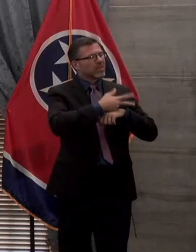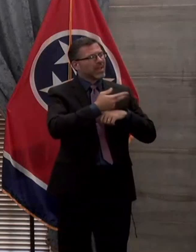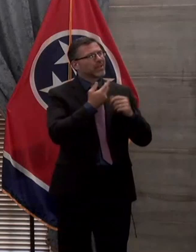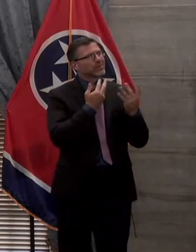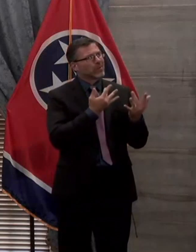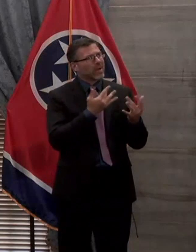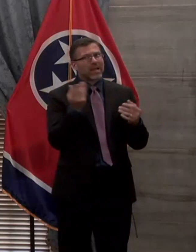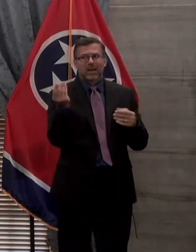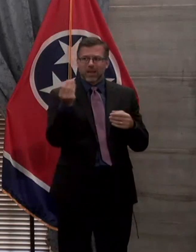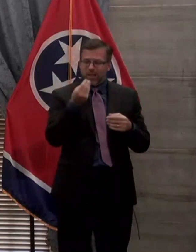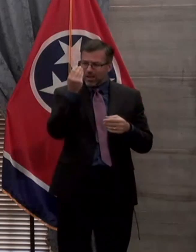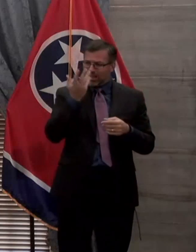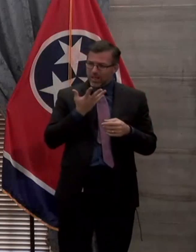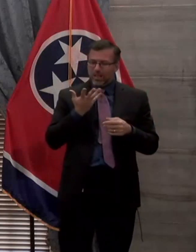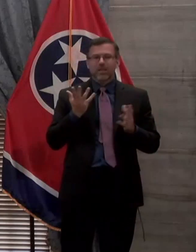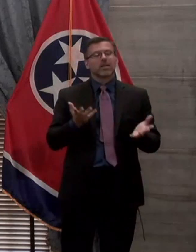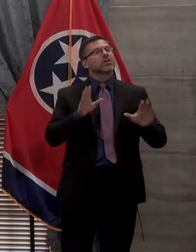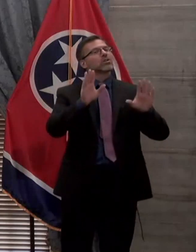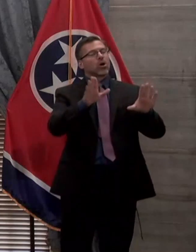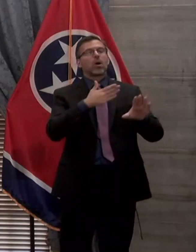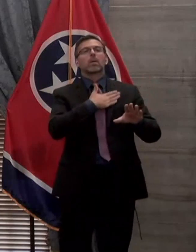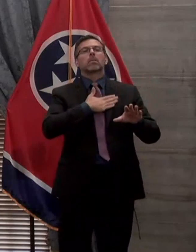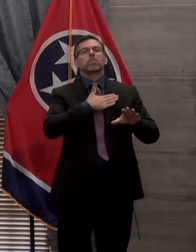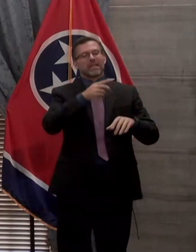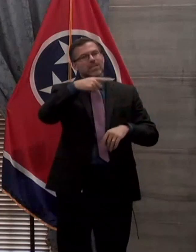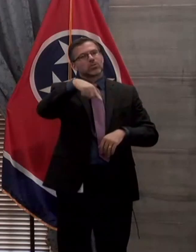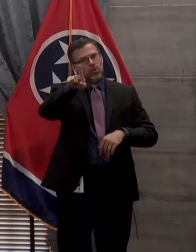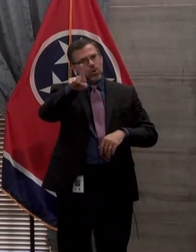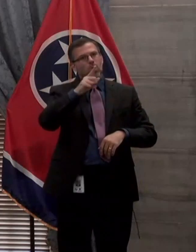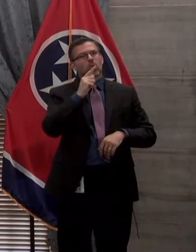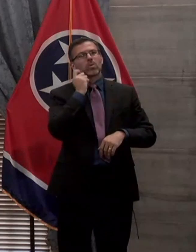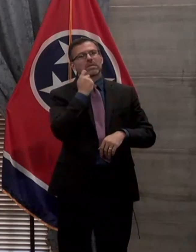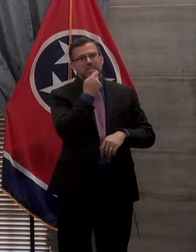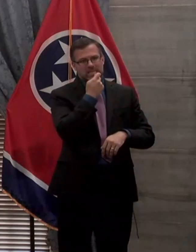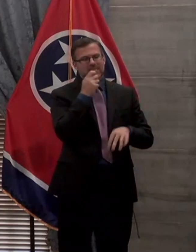BUT SHE SAYS THAT IS A BAD IDEA . >> CRITICALLY IMPORTANT IT BUT SHE SAYS THAT IS A BAD IDEA . >> CRITICALLY IMPORTANT IT IS4@ . >> CRITICALLY IMPORTANT IT IS4@ . >> CRITICALLY IMPORTANT IT IS4@ THAT . >> CRITICALLY IMPORTANT IT IS4@ THAT YOU . >> CRITICALLY IMPORTANT IT IS4@ THAT YOU GET . >> CRITICALLY IMPORTANT IT IS4@ THAT YOU GET TESTED . >> CRITICALLY IMPORTANT IT IS4@ THAT YOU GET TESTED IF . >> CRITICALLY IMPORTANT IT IS4@ THAT YOU GET TESTED IF YOU . >> CRITICALLY IMPORTANT IT IS4@ THAT YOU GET TESTED IF YOU HAVE CRITICALLY IMPORTANT IT IS4@ THAT YOU GET TESTED IF YOU HAVE CRITICALLY IMPORTANT IT IS4@ THAT YOU GET TESTED IF YOU HAVE ANY CRITICALLY IMPORTANT IT IS4@ THAT YOU GET TESTED IF YOU HAVE ANY KOBAN